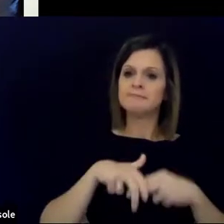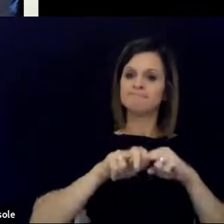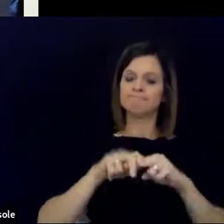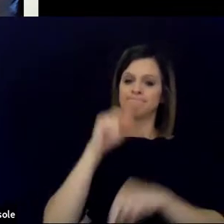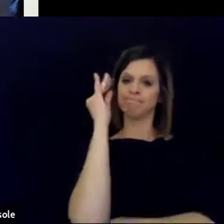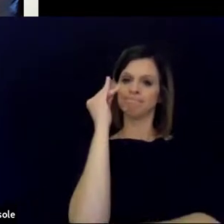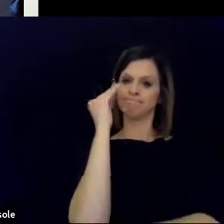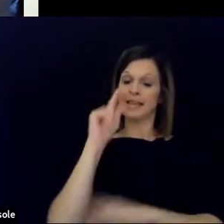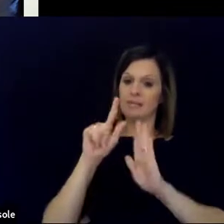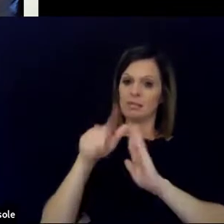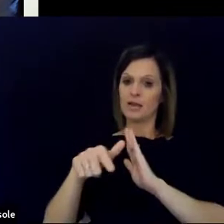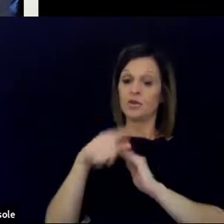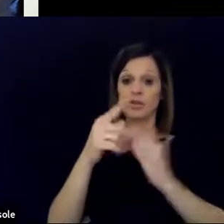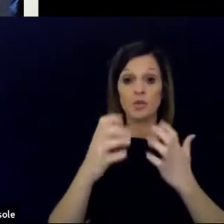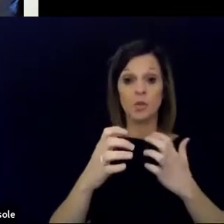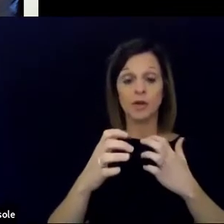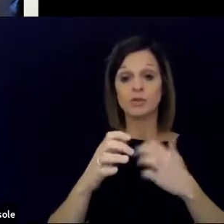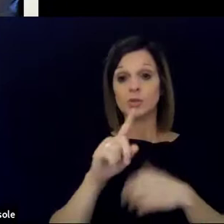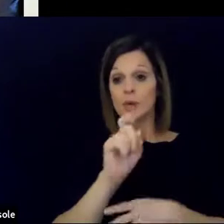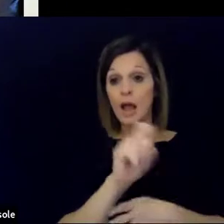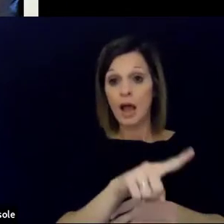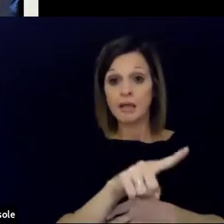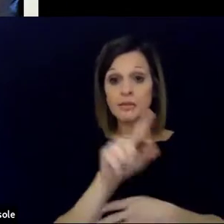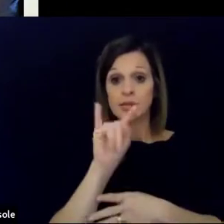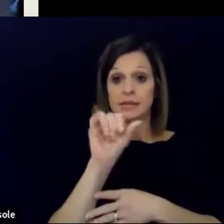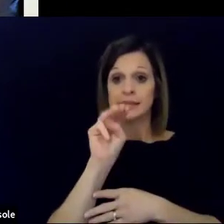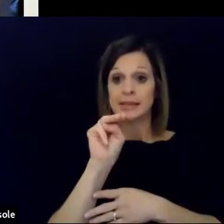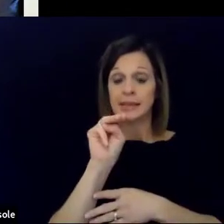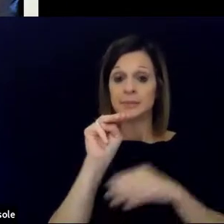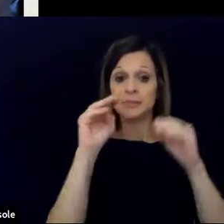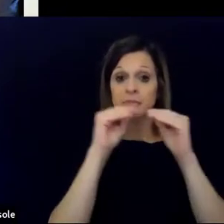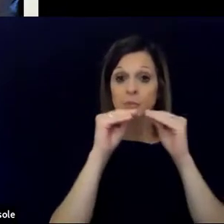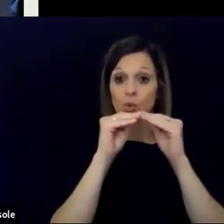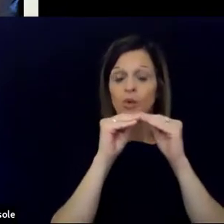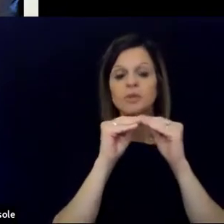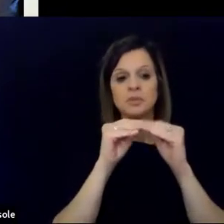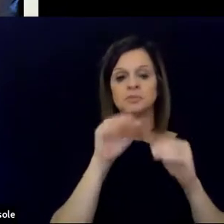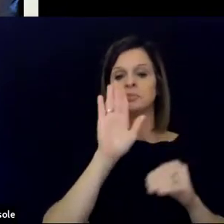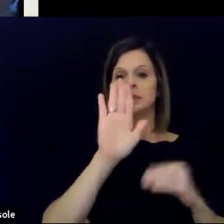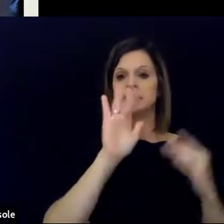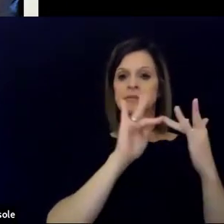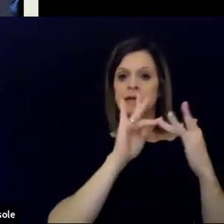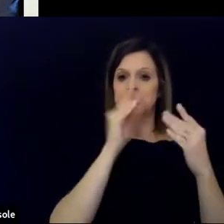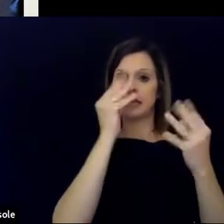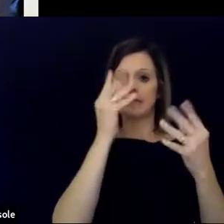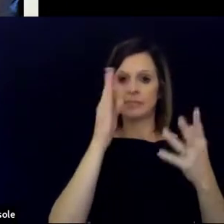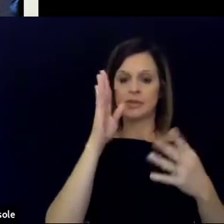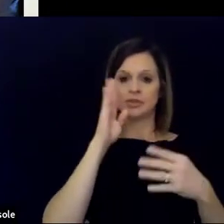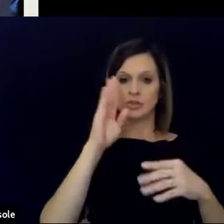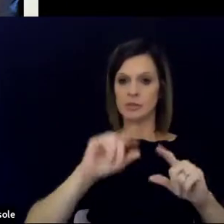and you would like to ask Tim some questions later on, his contact information will be listed in the information